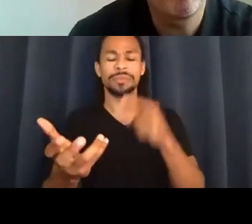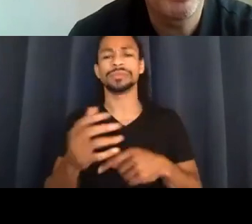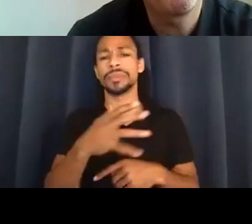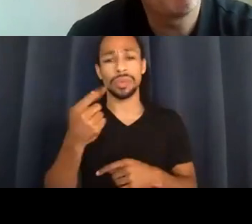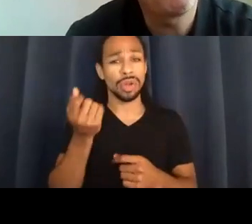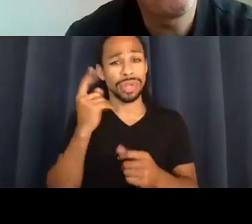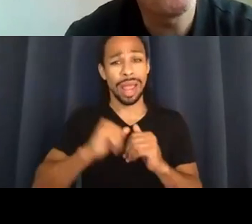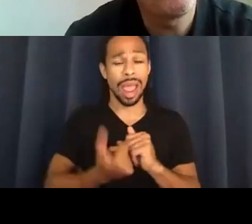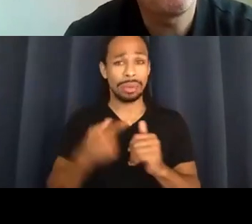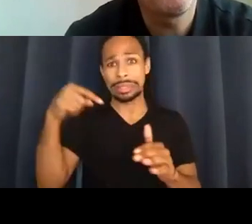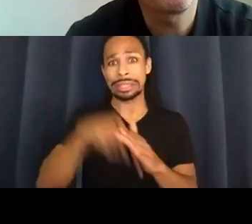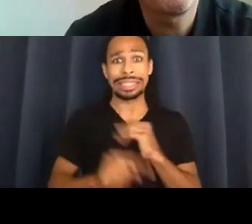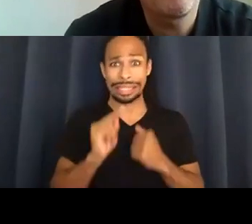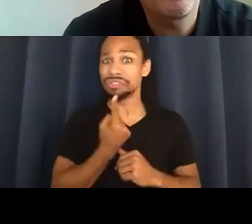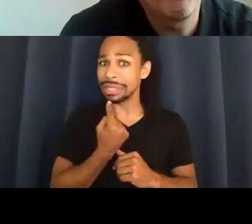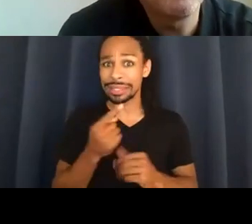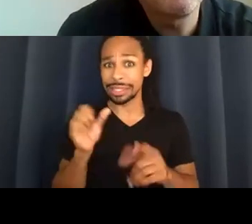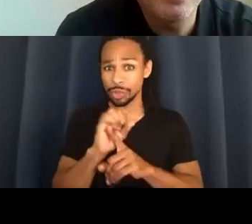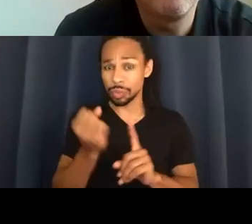about those 18:16:07 two things and what does that look